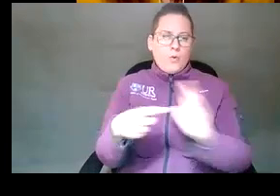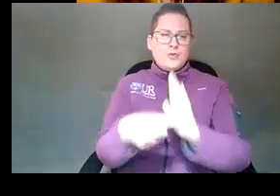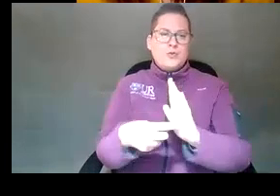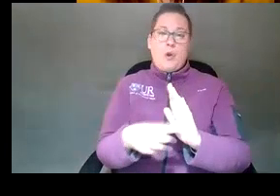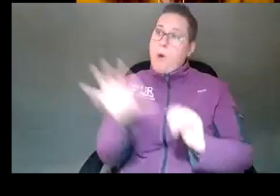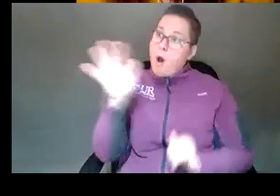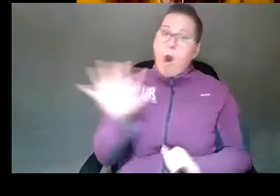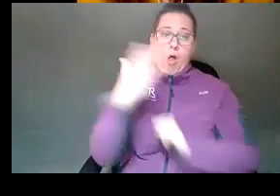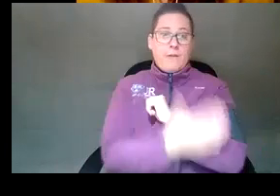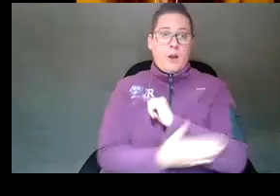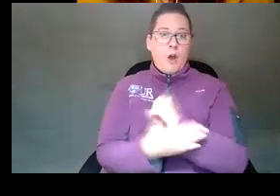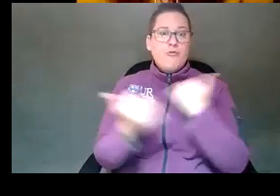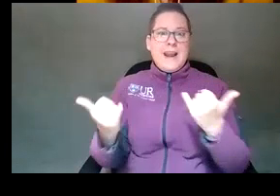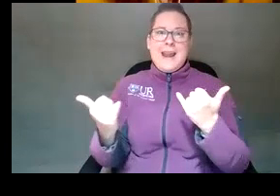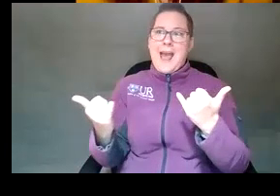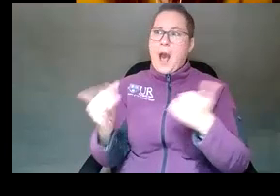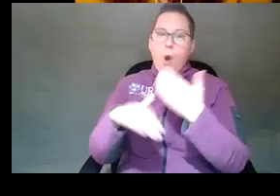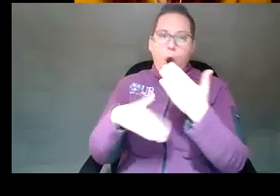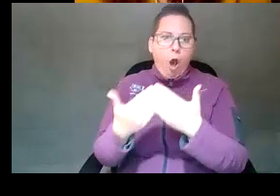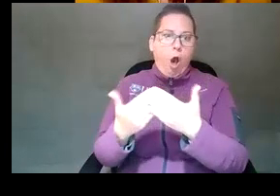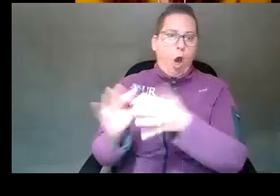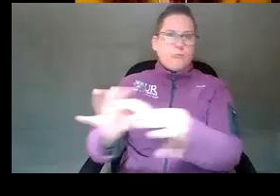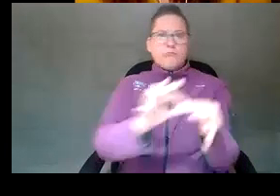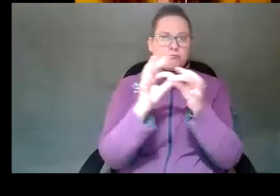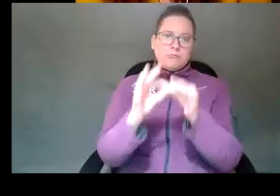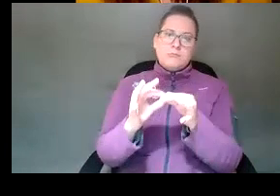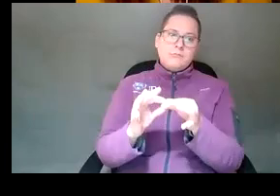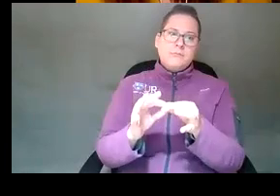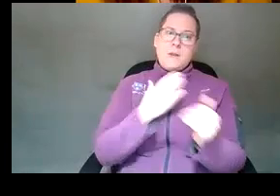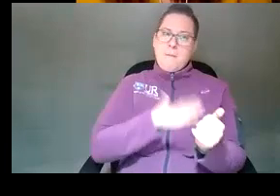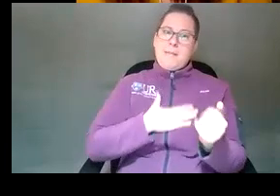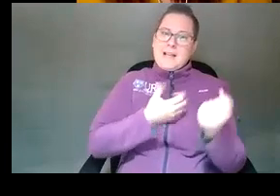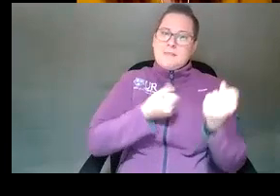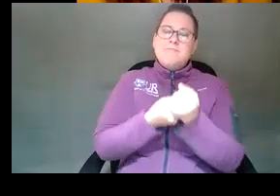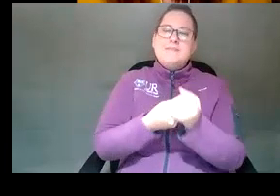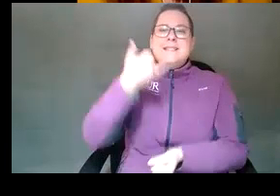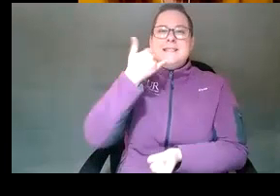been a collaborative movement to embrace the telehealth asdp to help in telehealth diagnosis